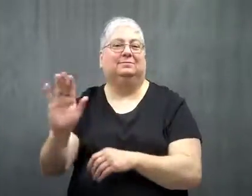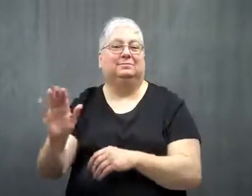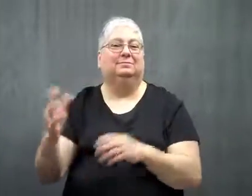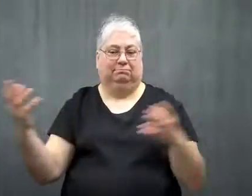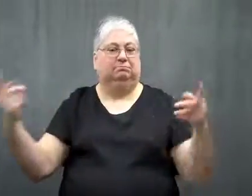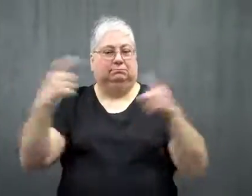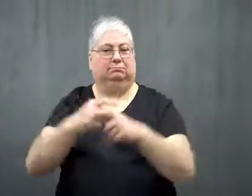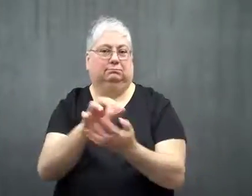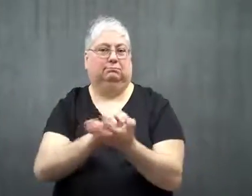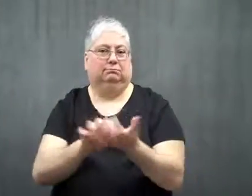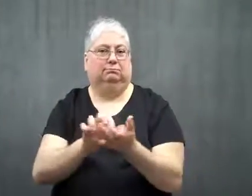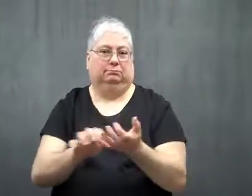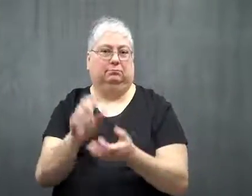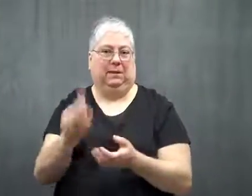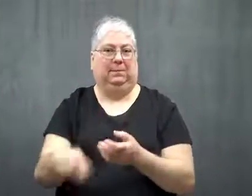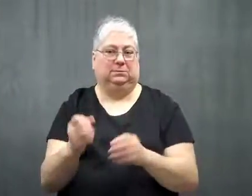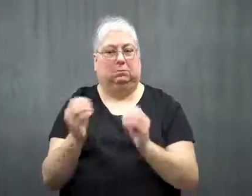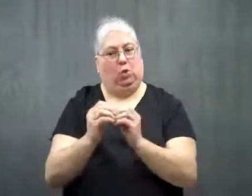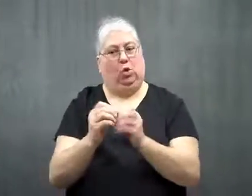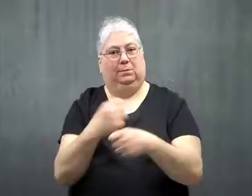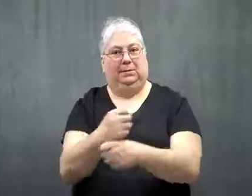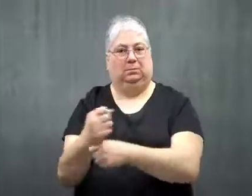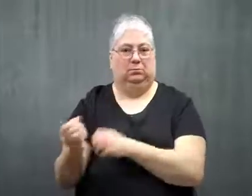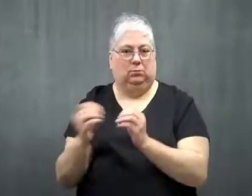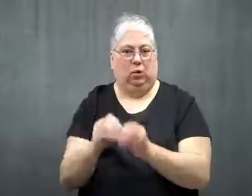It's a mixture, and the government wants more made.